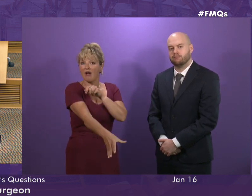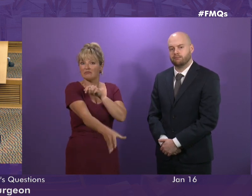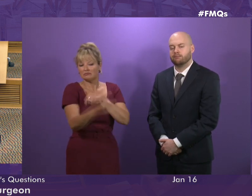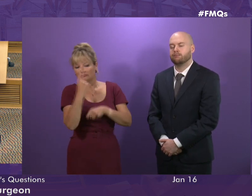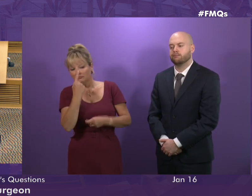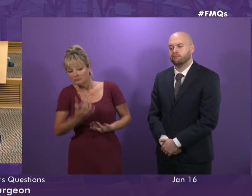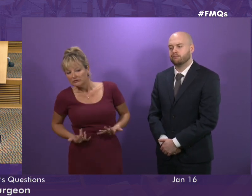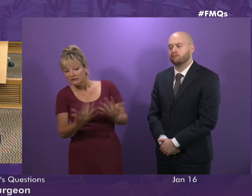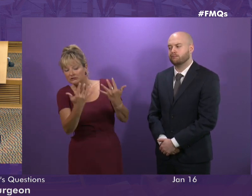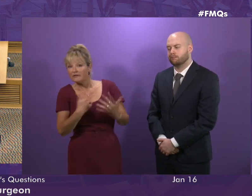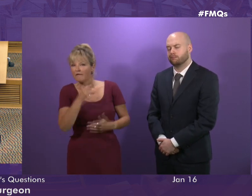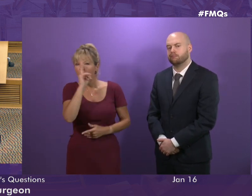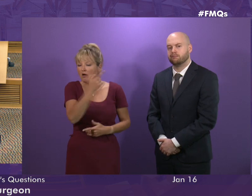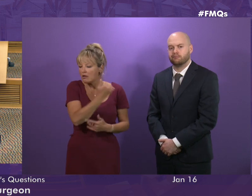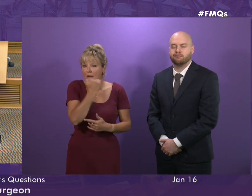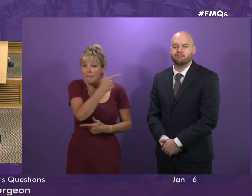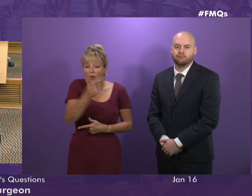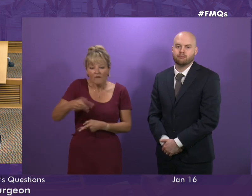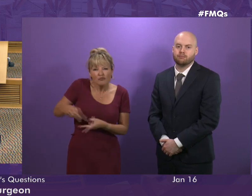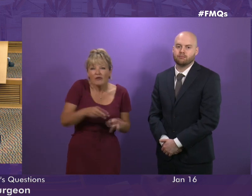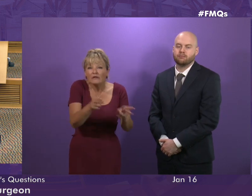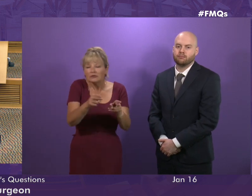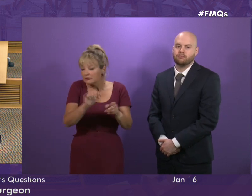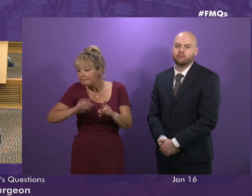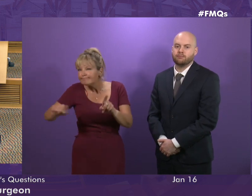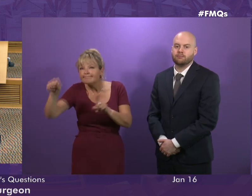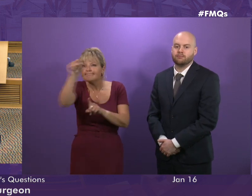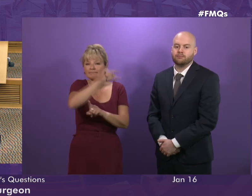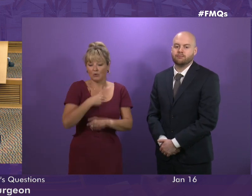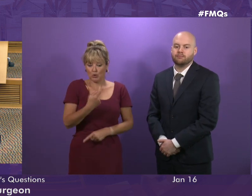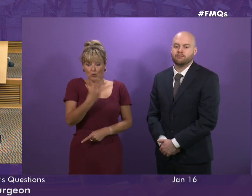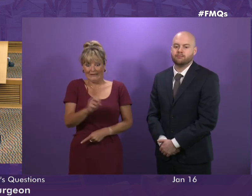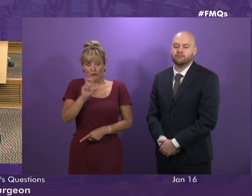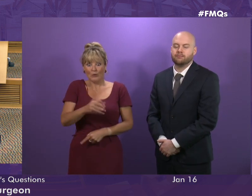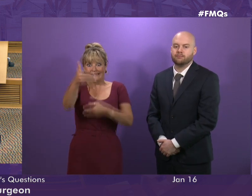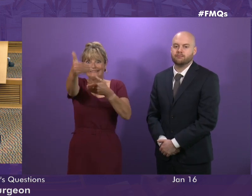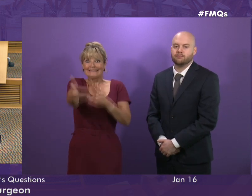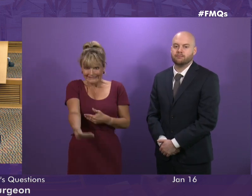number of rivers and river groupings. Regulations for the 2020 season were laid in December